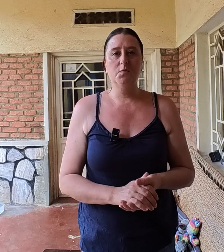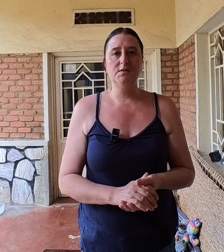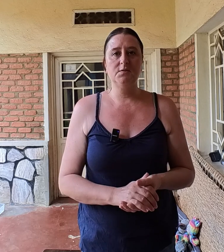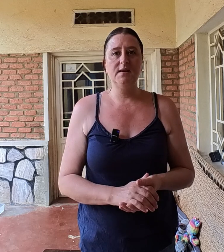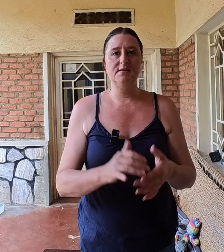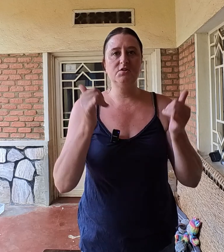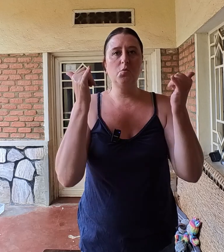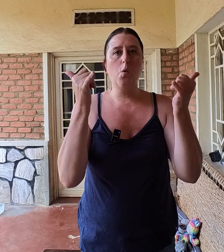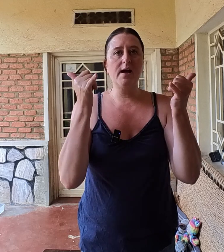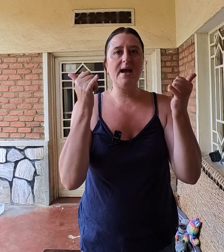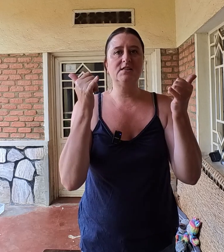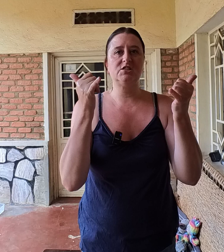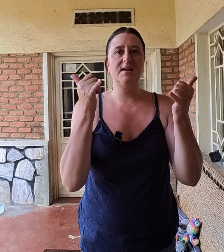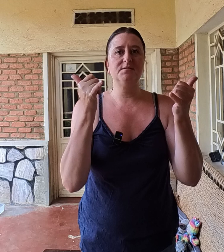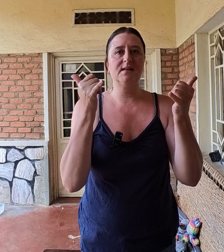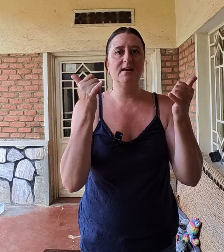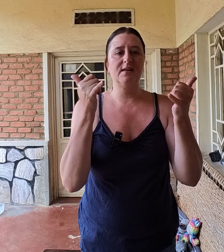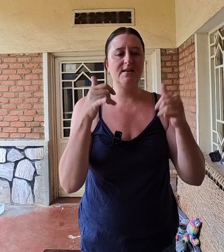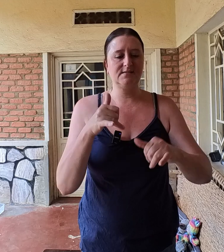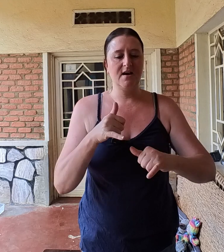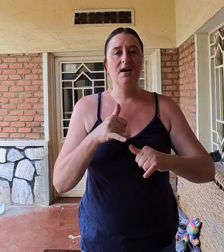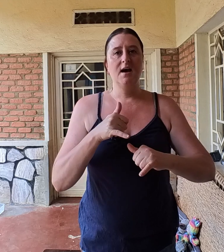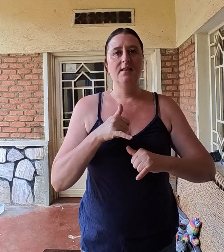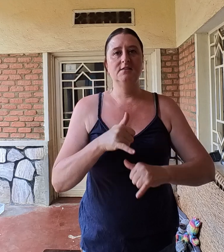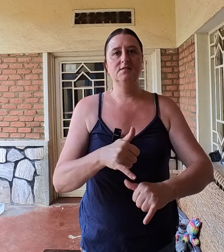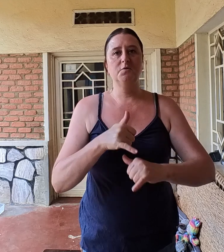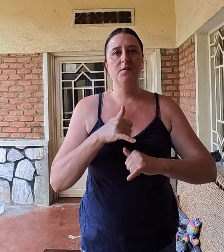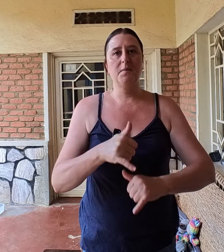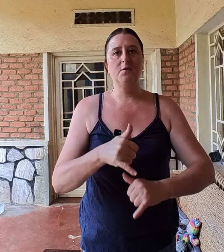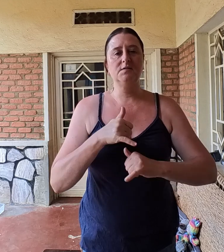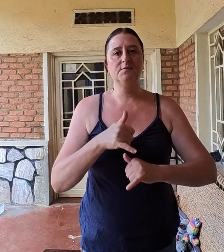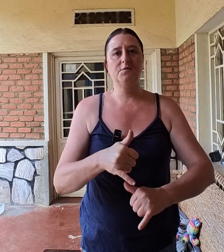What we're doing is two Y handshapes like this, and they're just moving backwards and